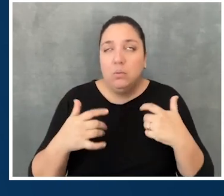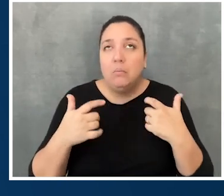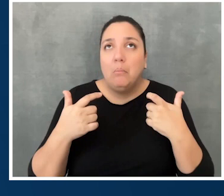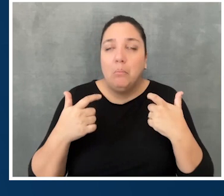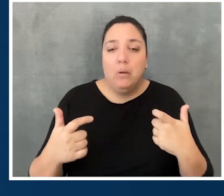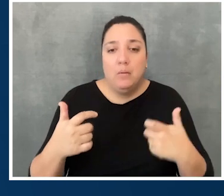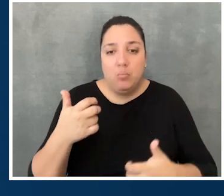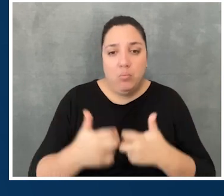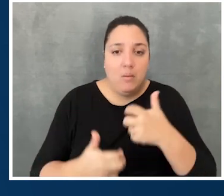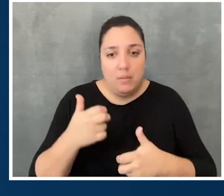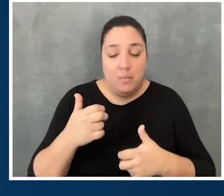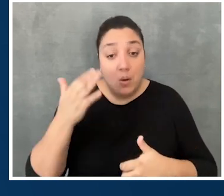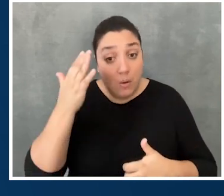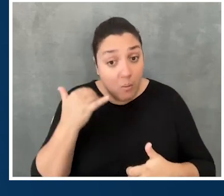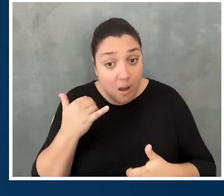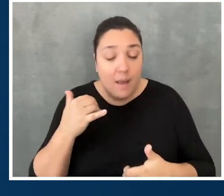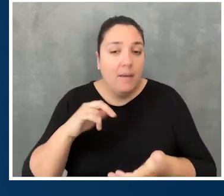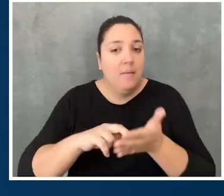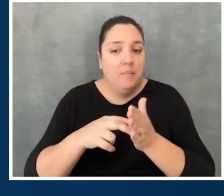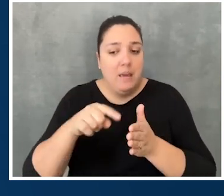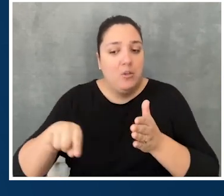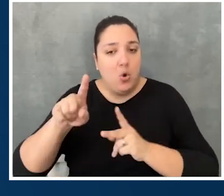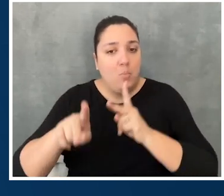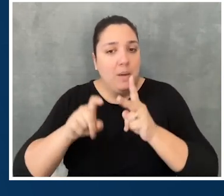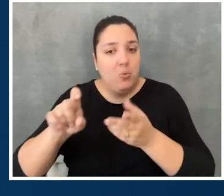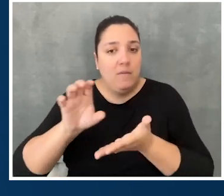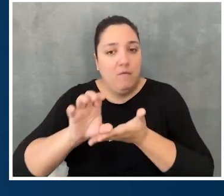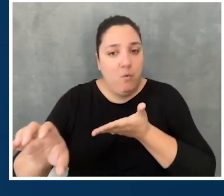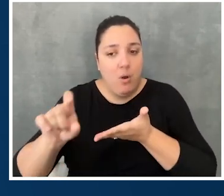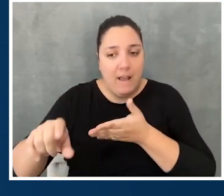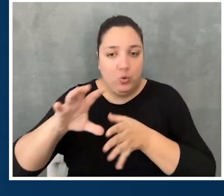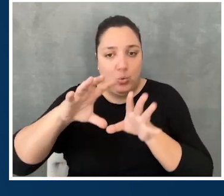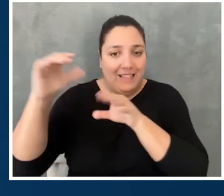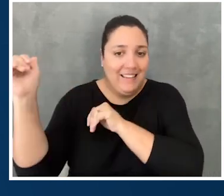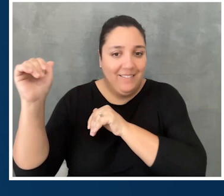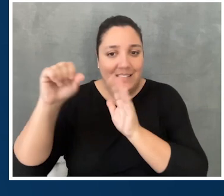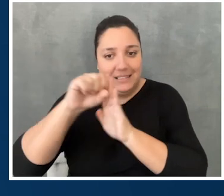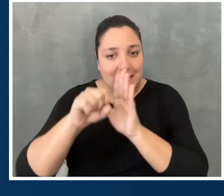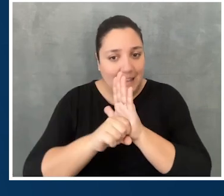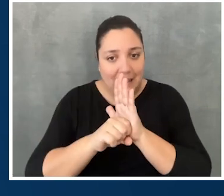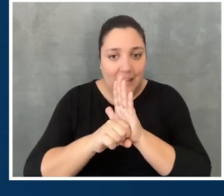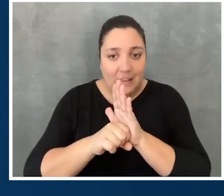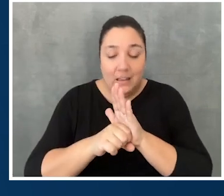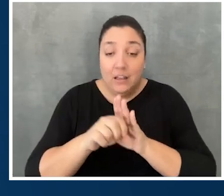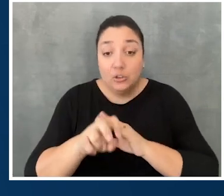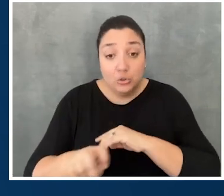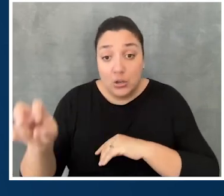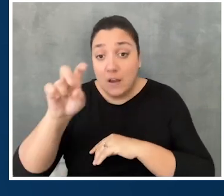being forced to travel out of state and out of state travel is often not accessible